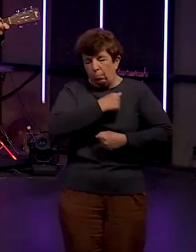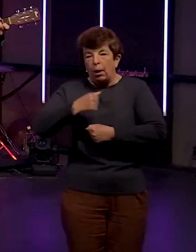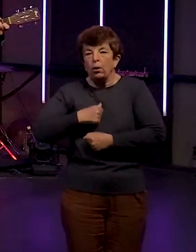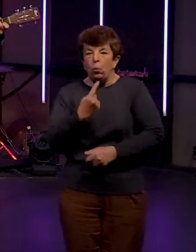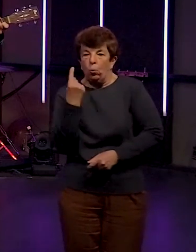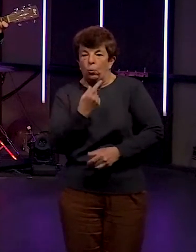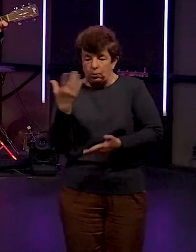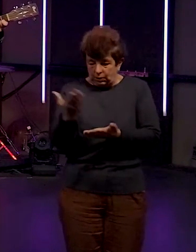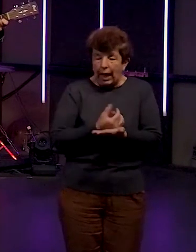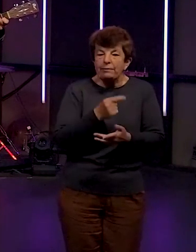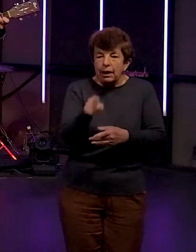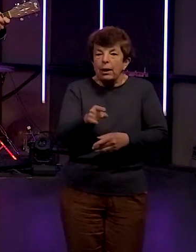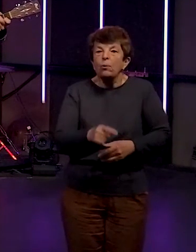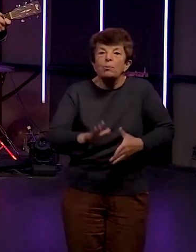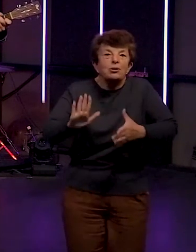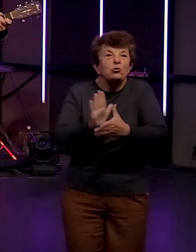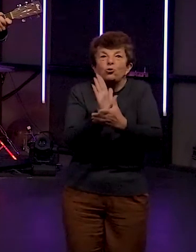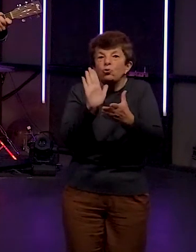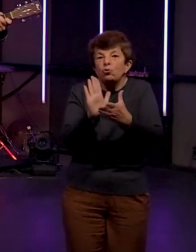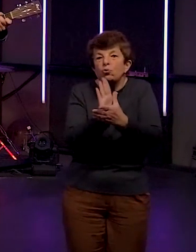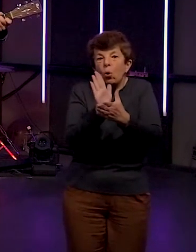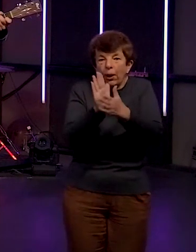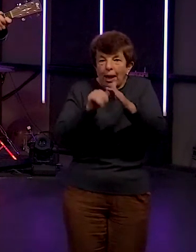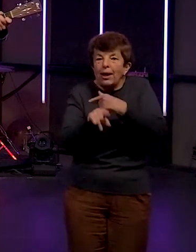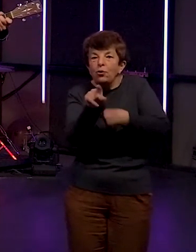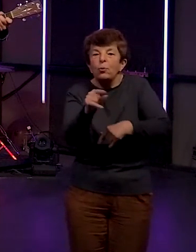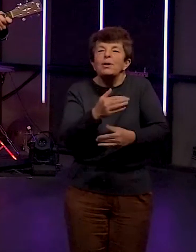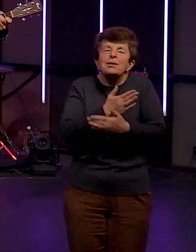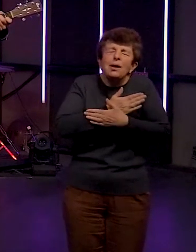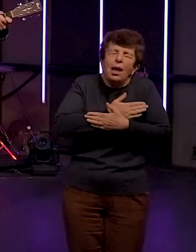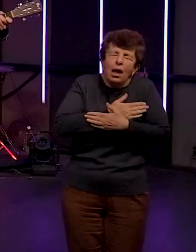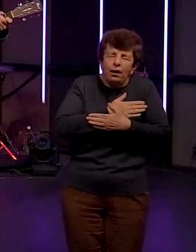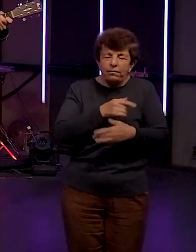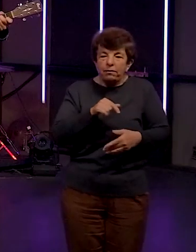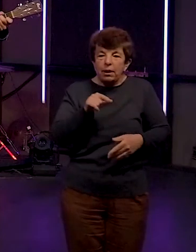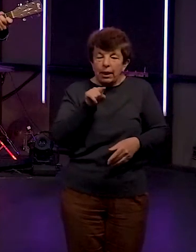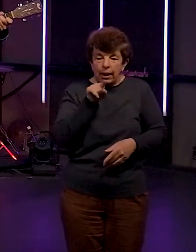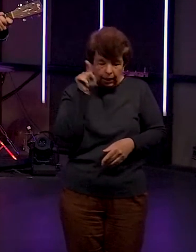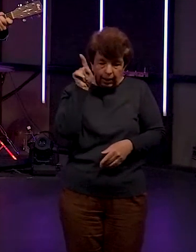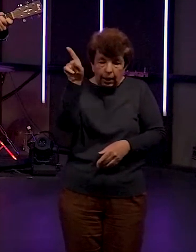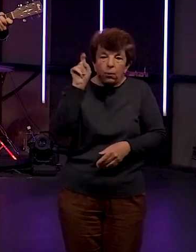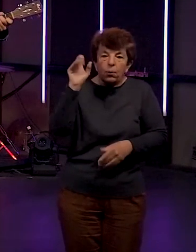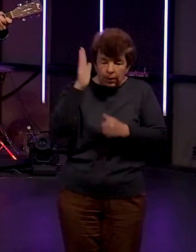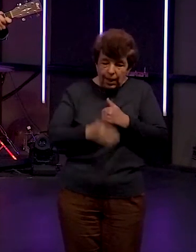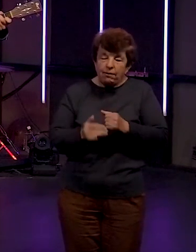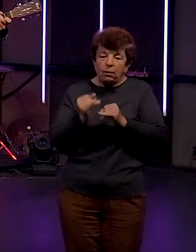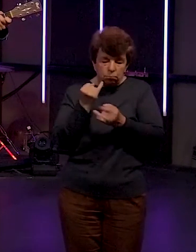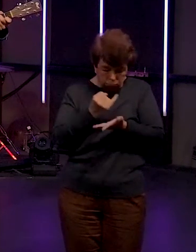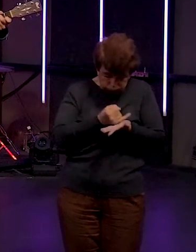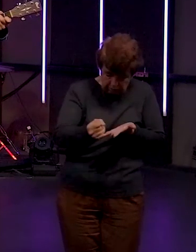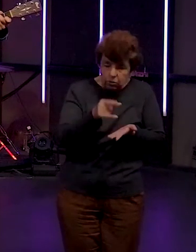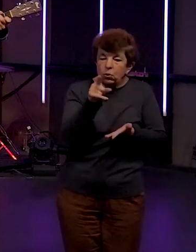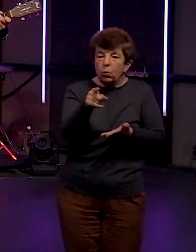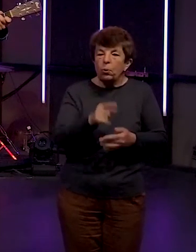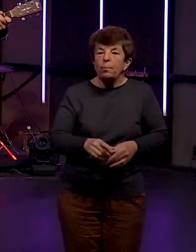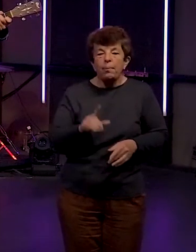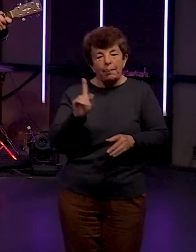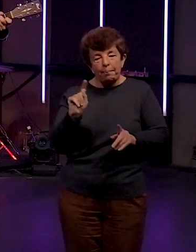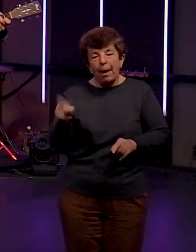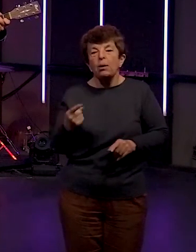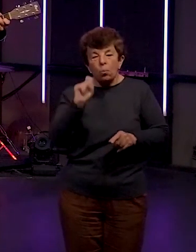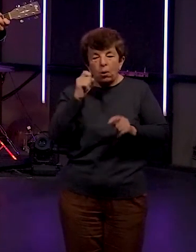He will take great delight in you; in his love he will no longer rebuke you, but will rejoice over you with singing.”